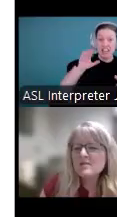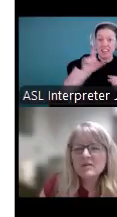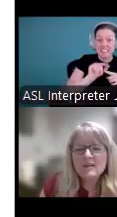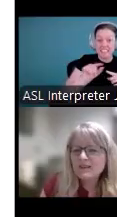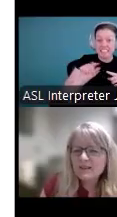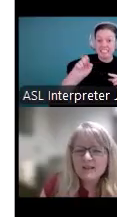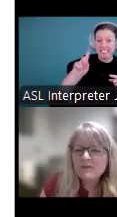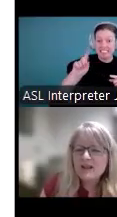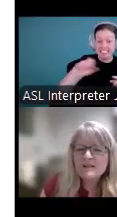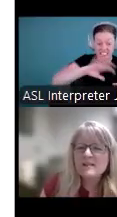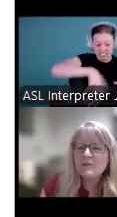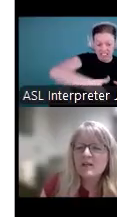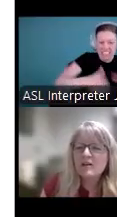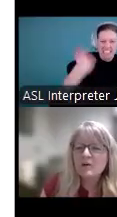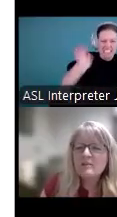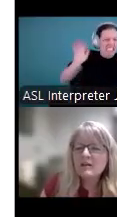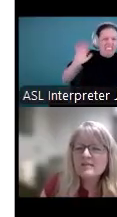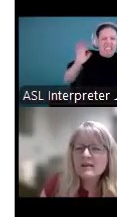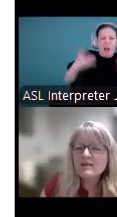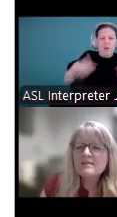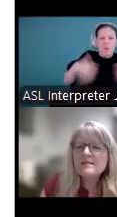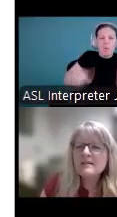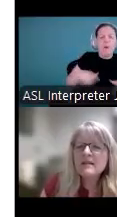those are like little things that we know about ourselves